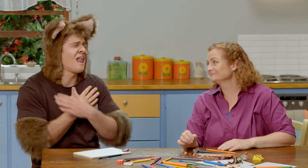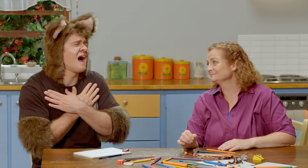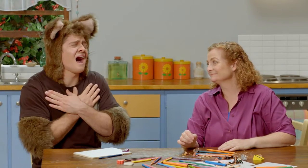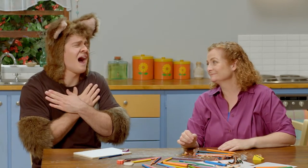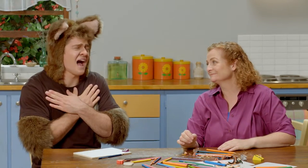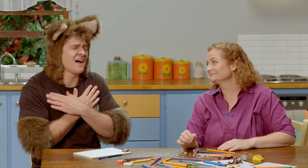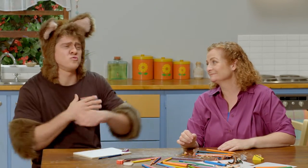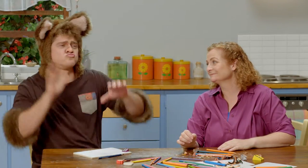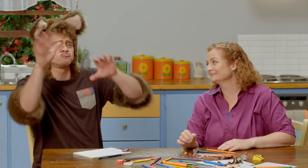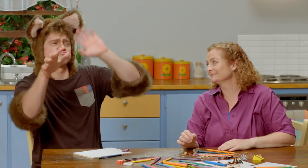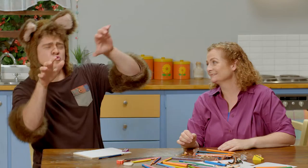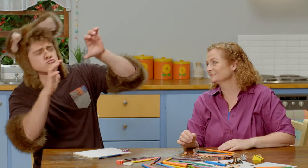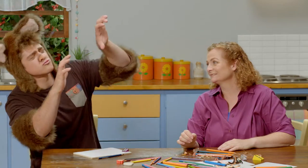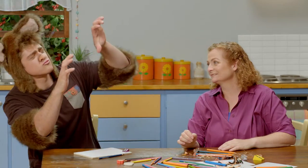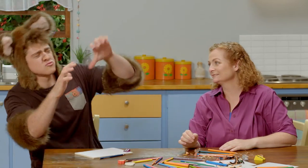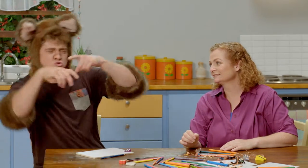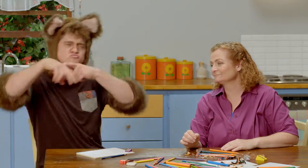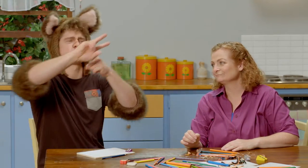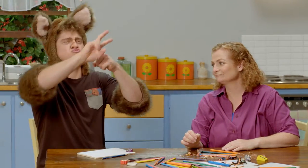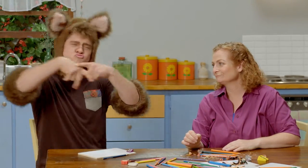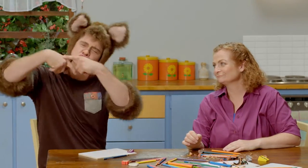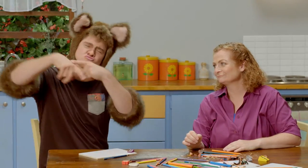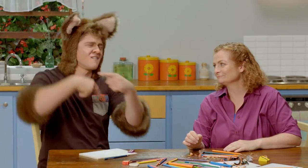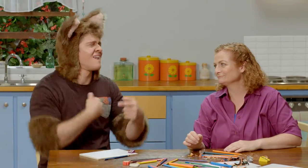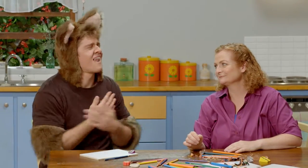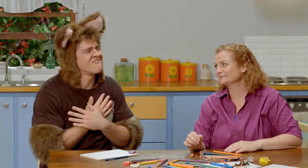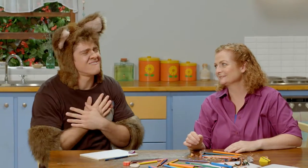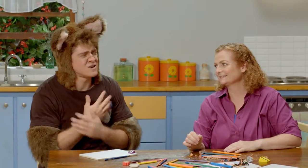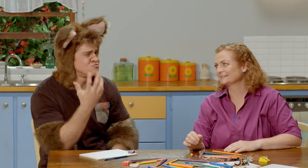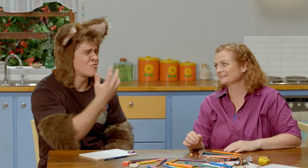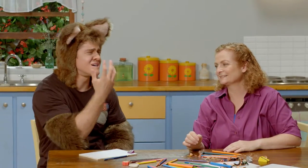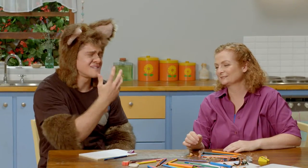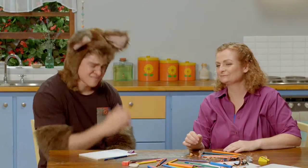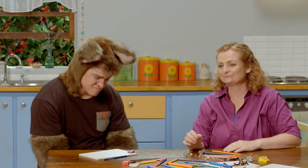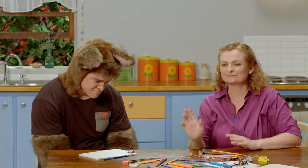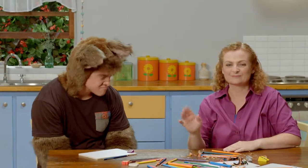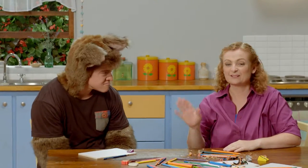I just love swinging on my door, it’s so much fun. I'm sorry.